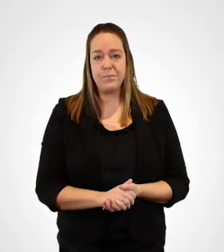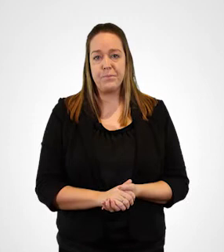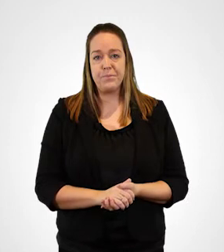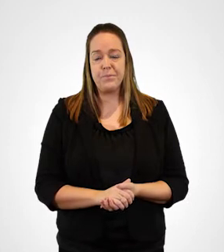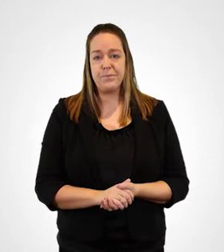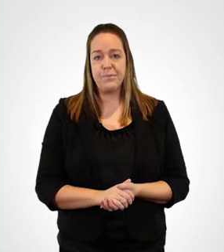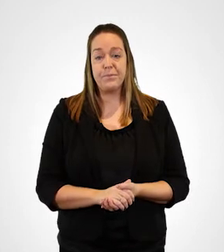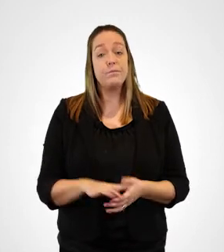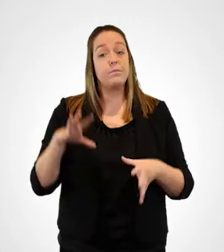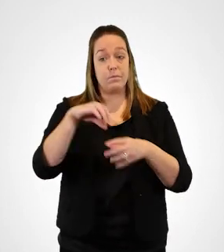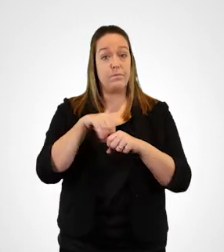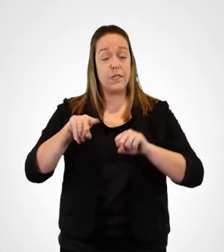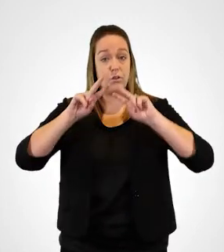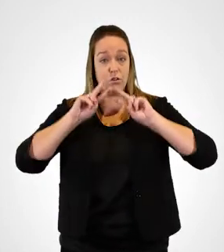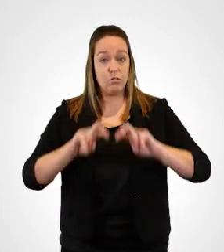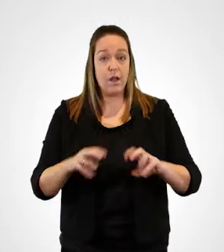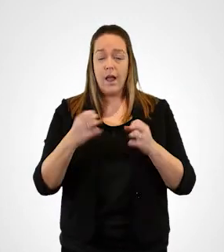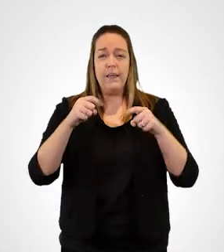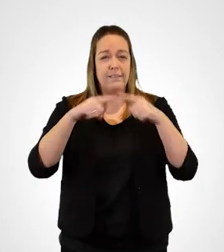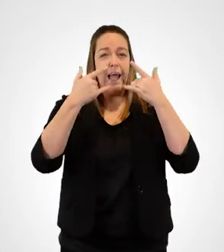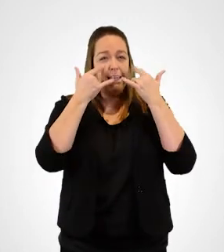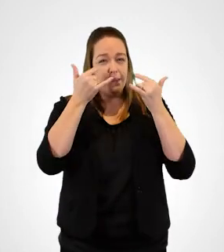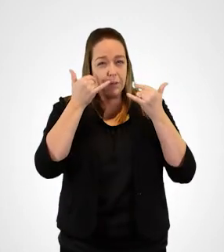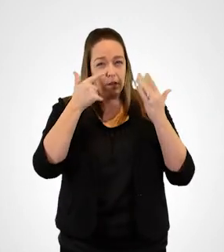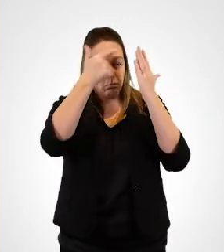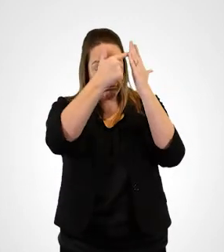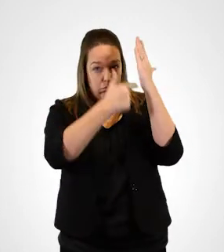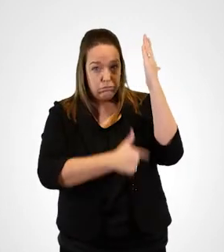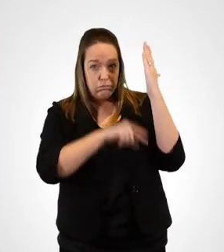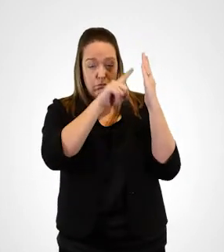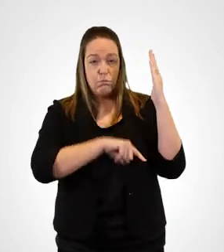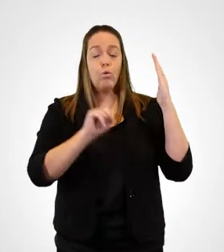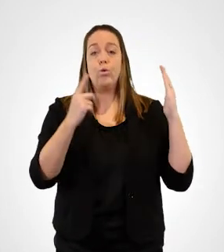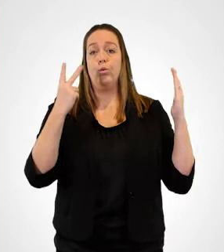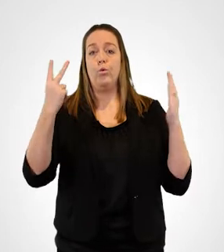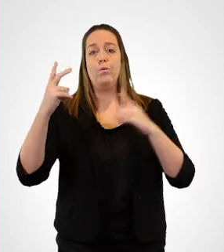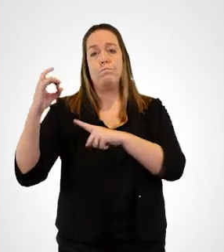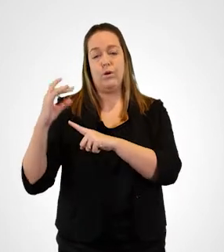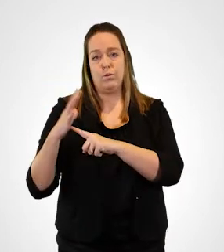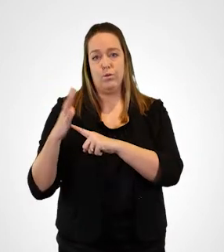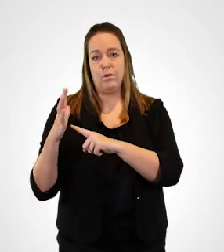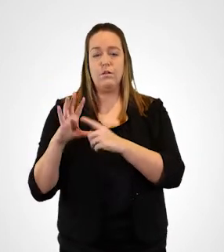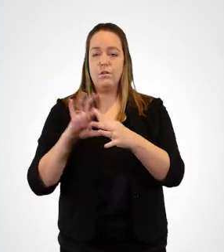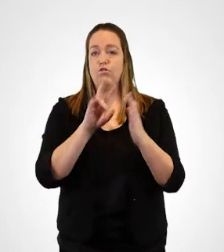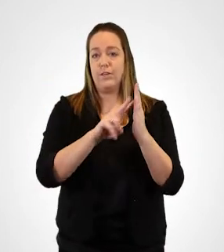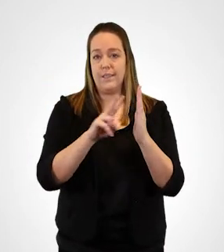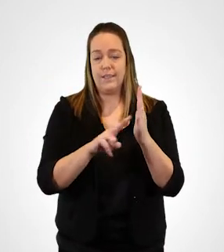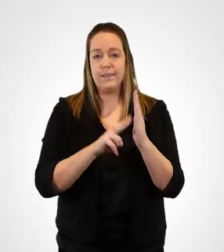And in this study we found out of all the assessments that we gave the children two things were particularly important for their reading.